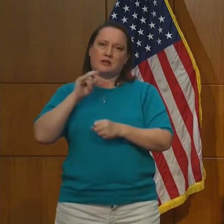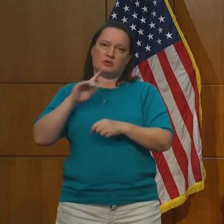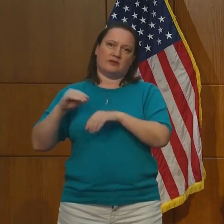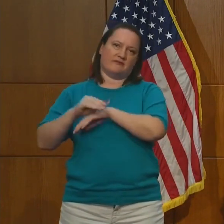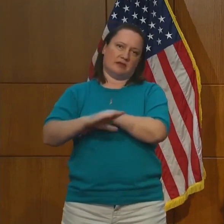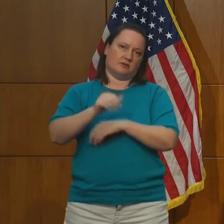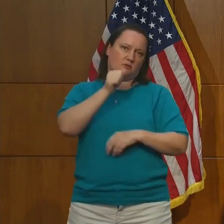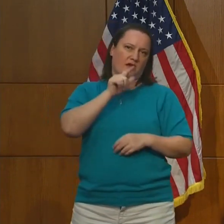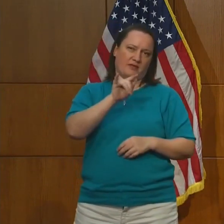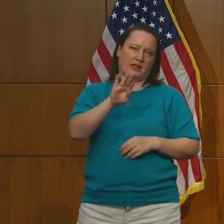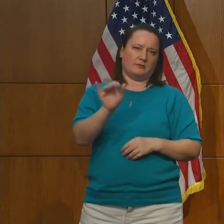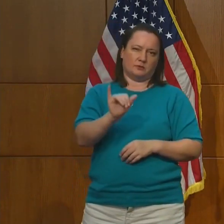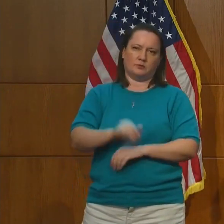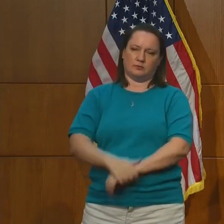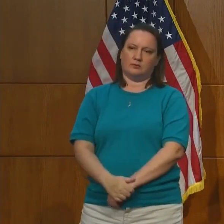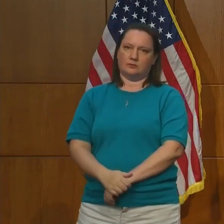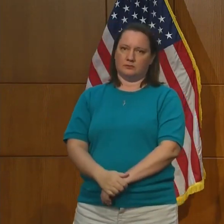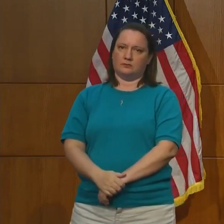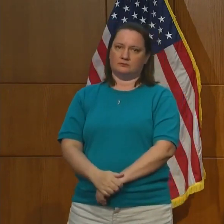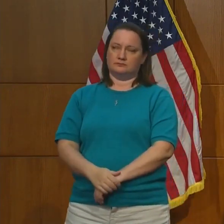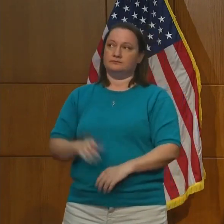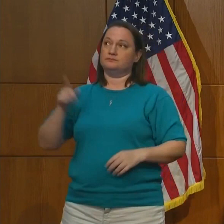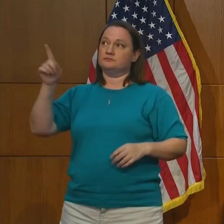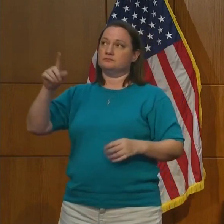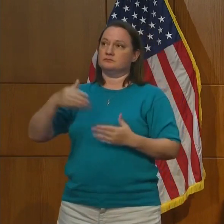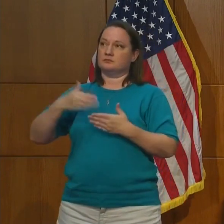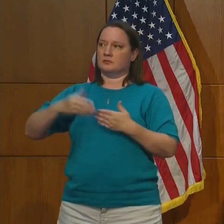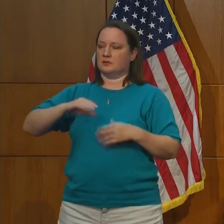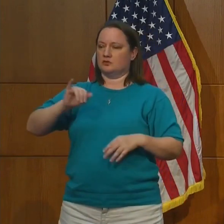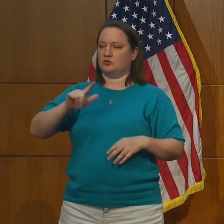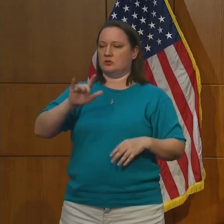BIG IT JUST THAT DIDN'T NOT ALL VIRGIN. IN OTHER AND THAT'S